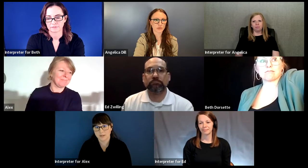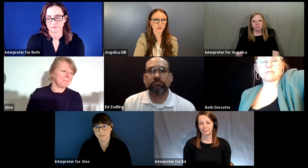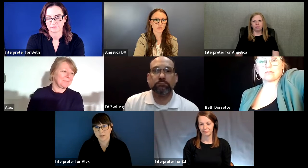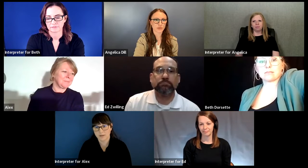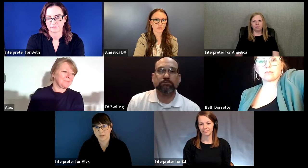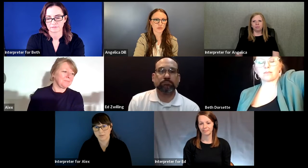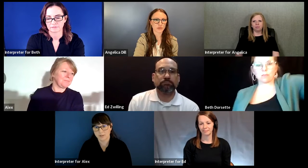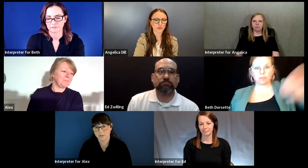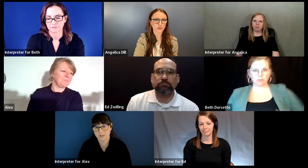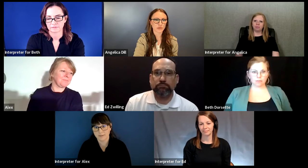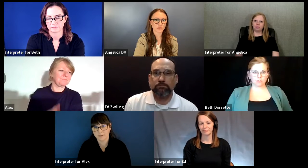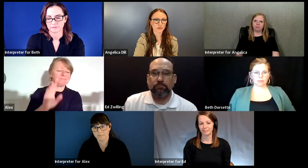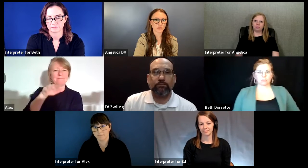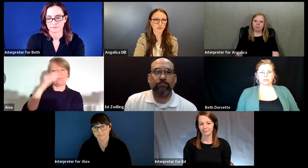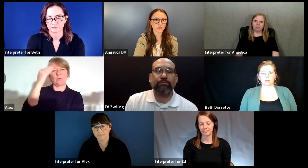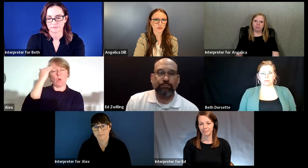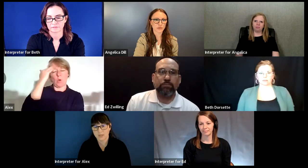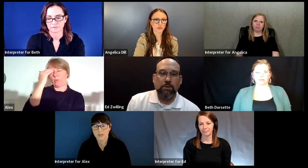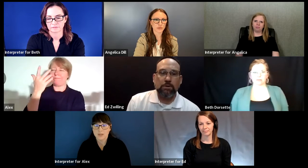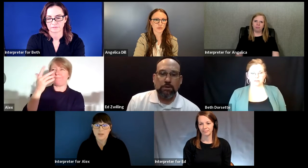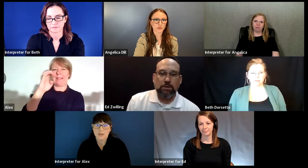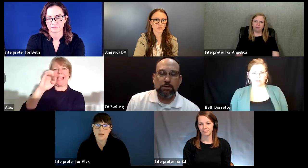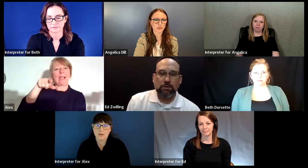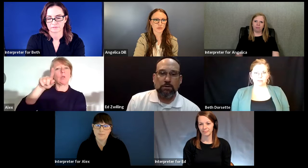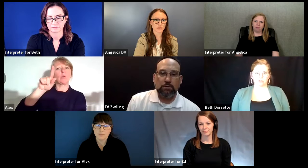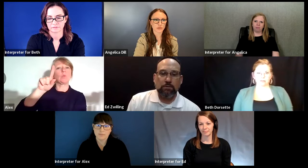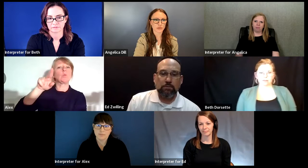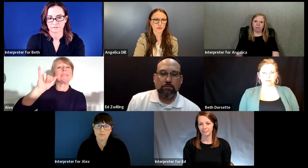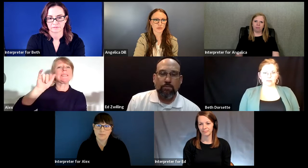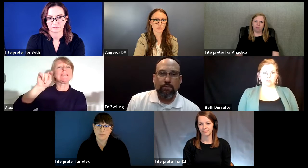And I absolutely understand that.